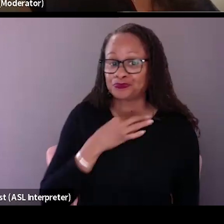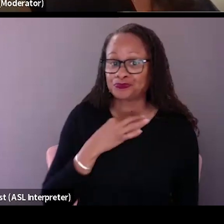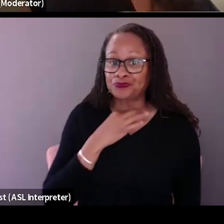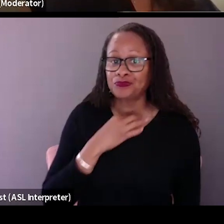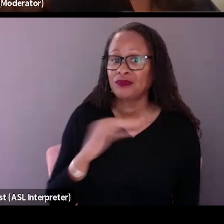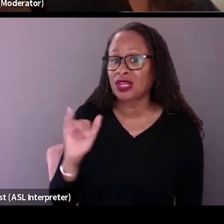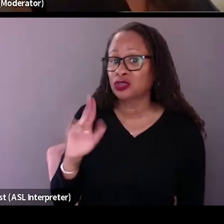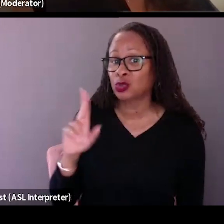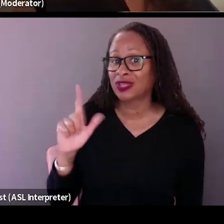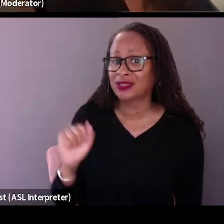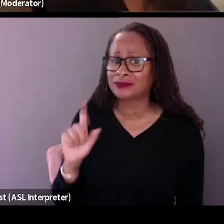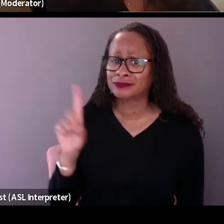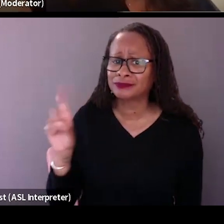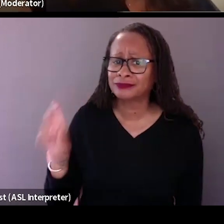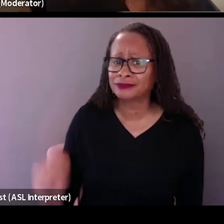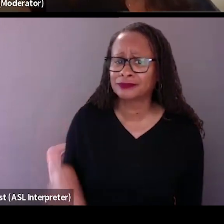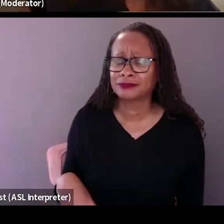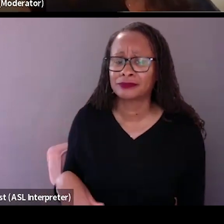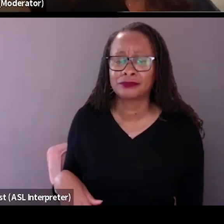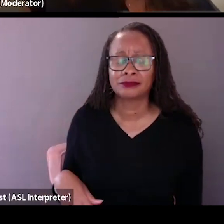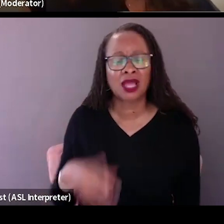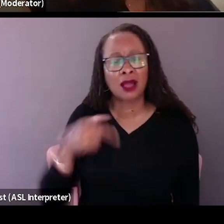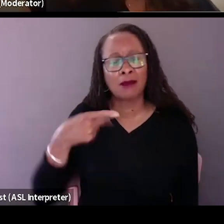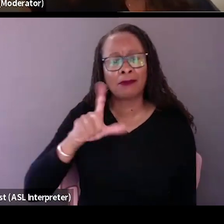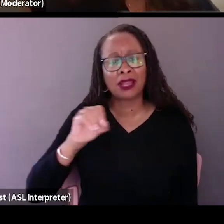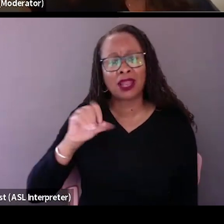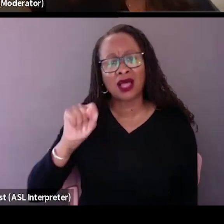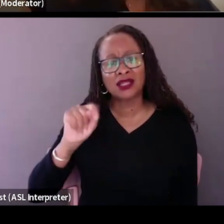I'm curious what plot lines you're still interested